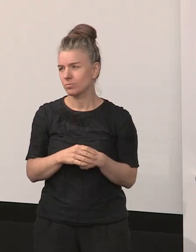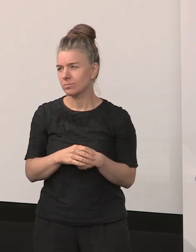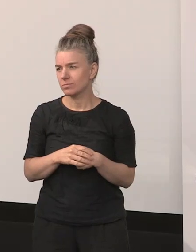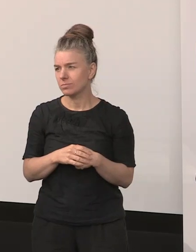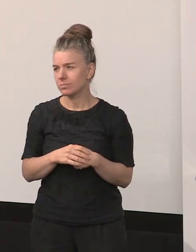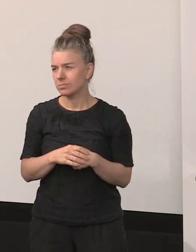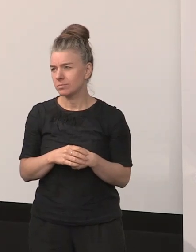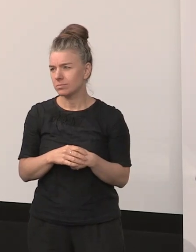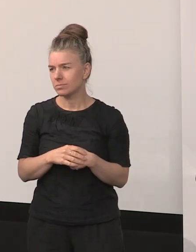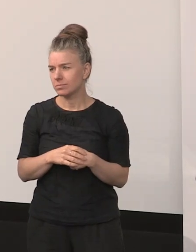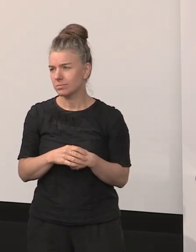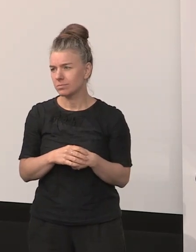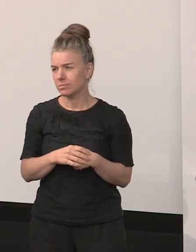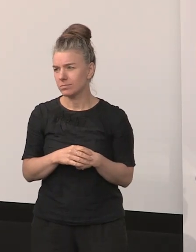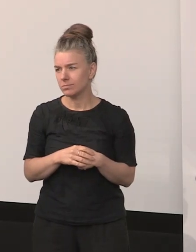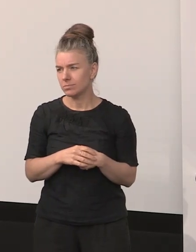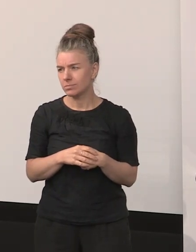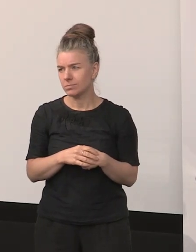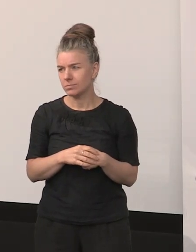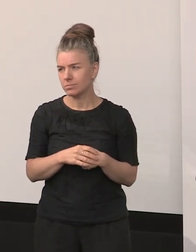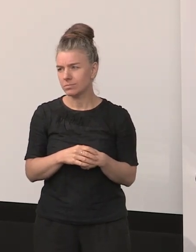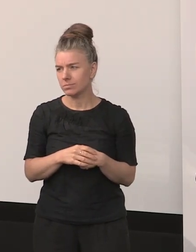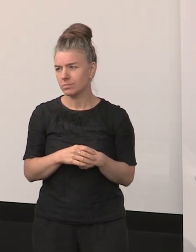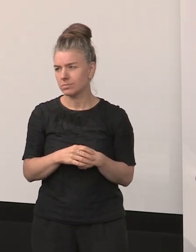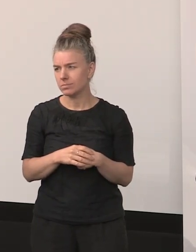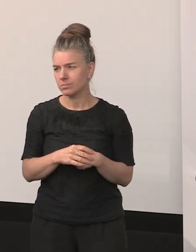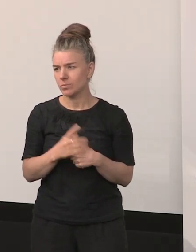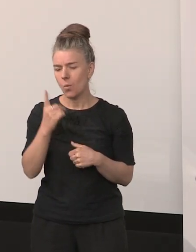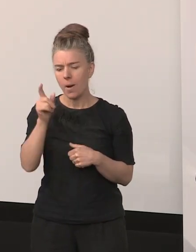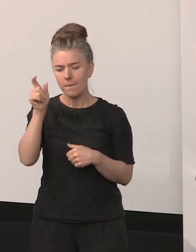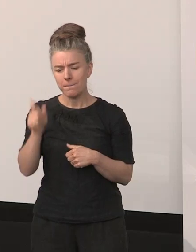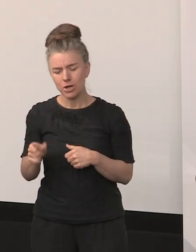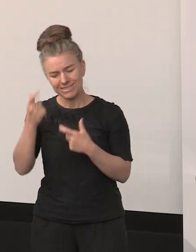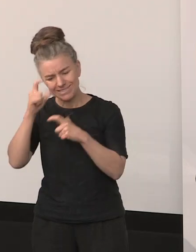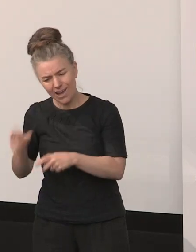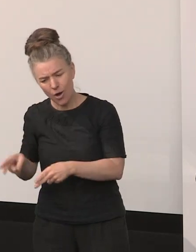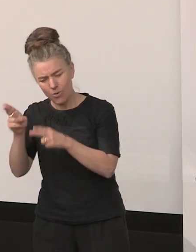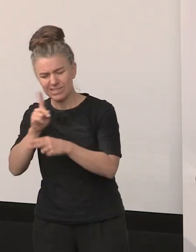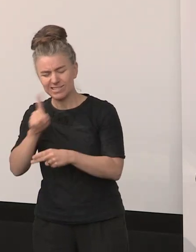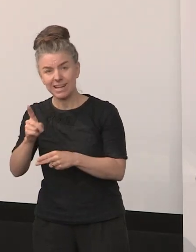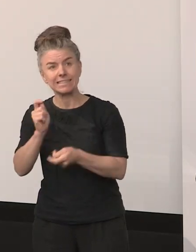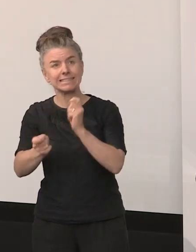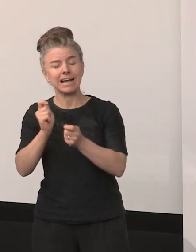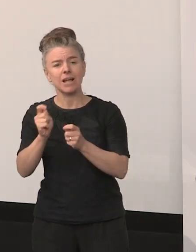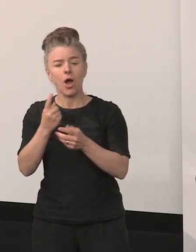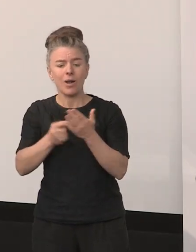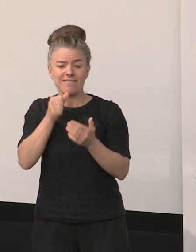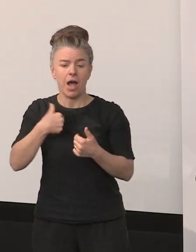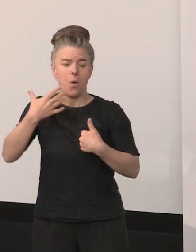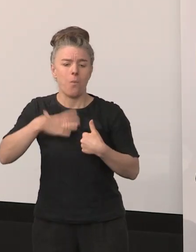all contacted. And we'll be able to update on the testing status of those ones. A patient staying